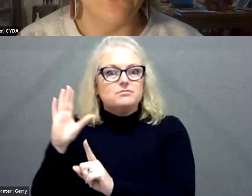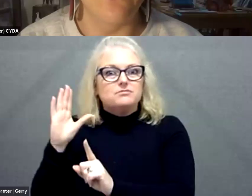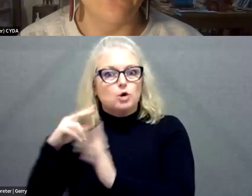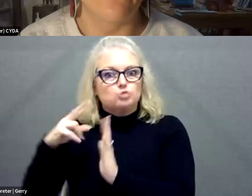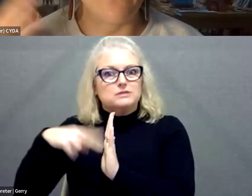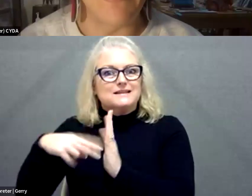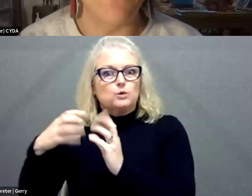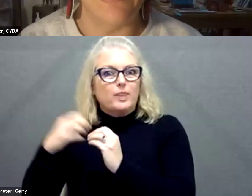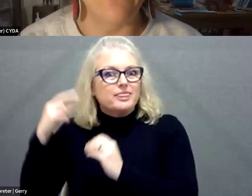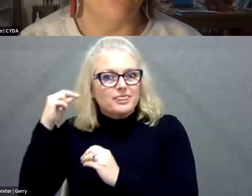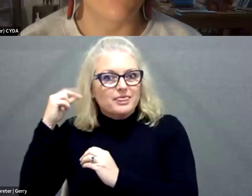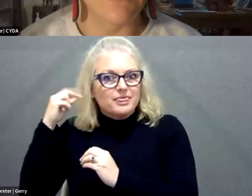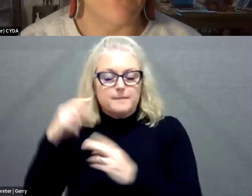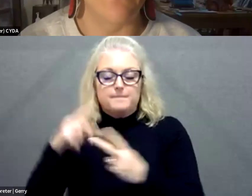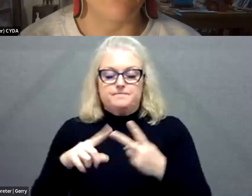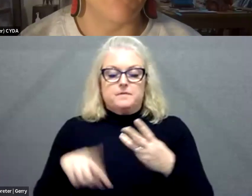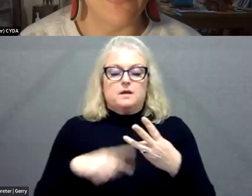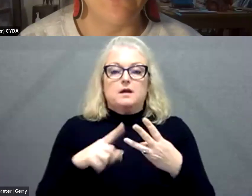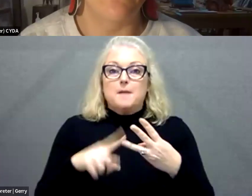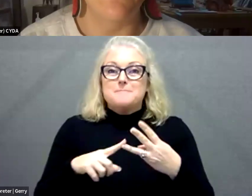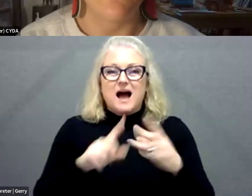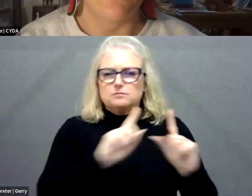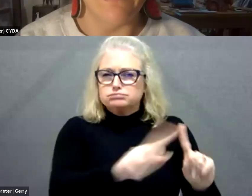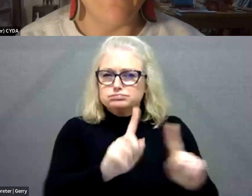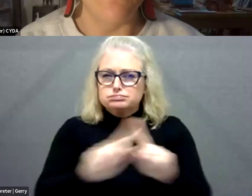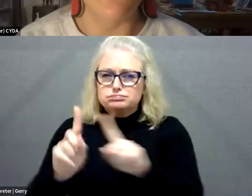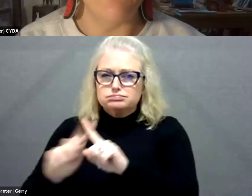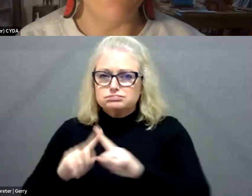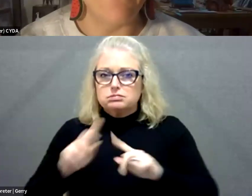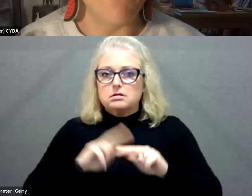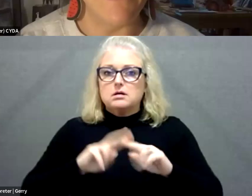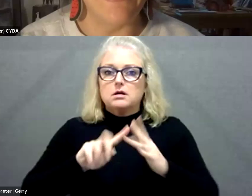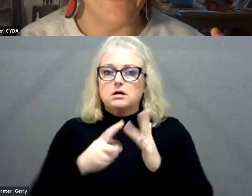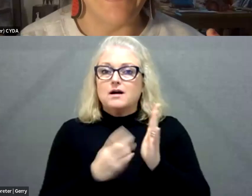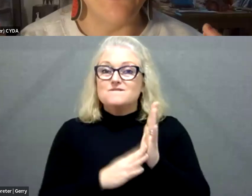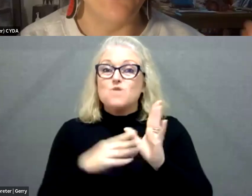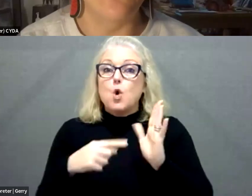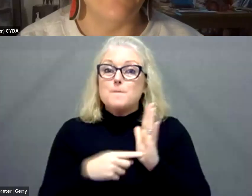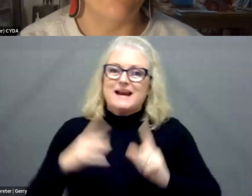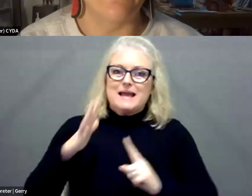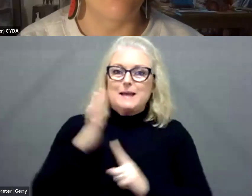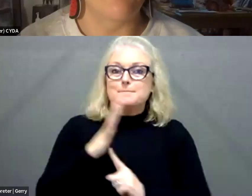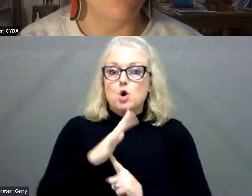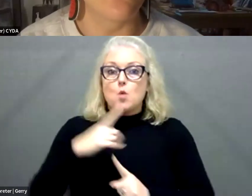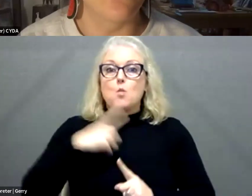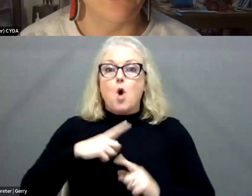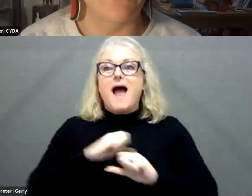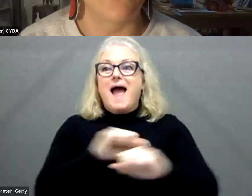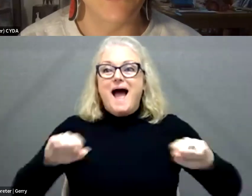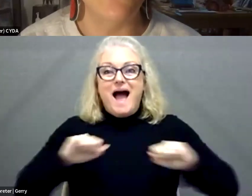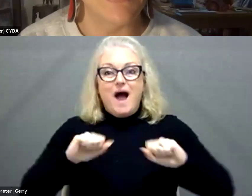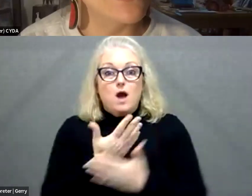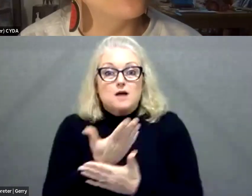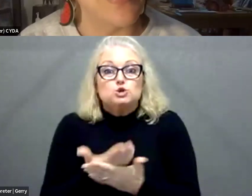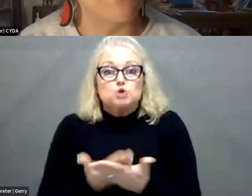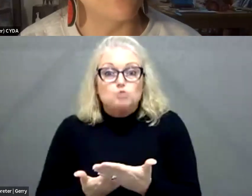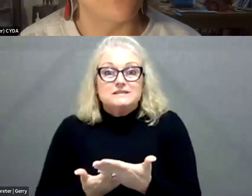They are all important because they mean every single story can reach the widest